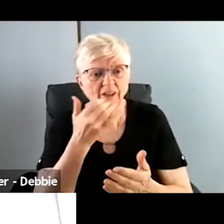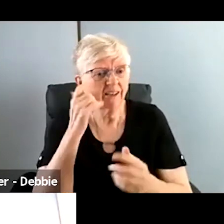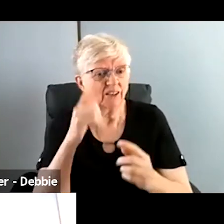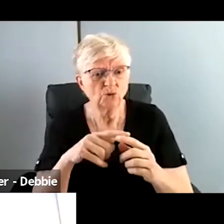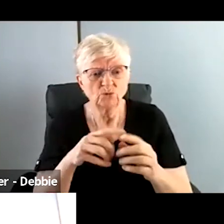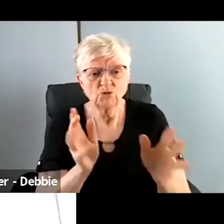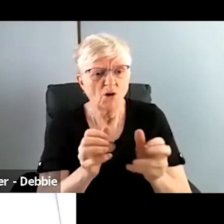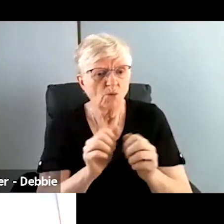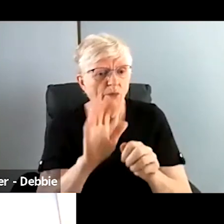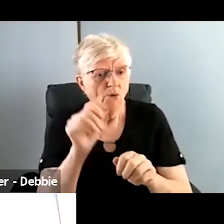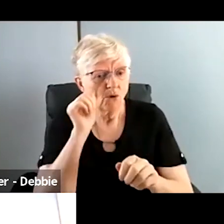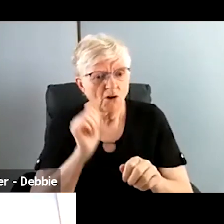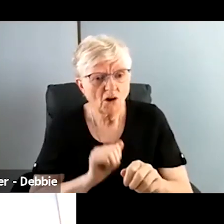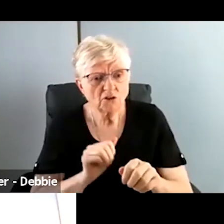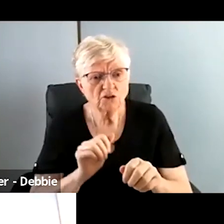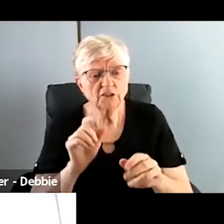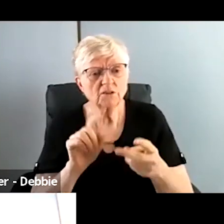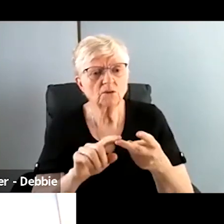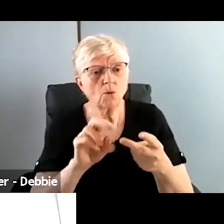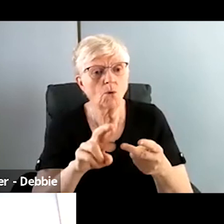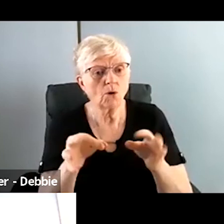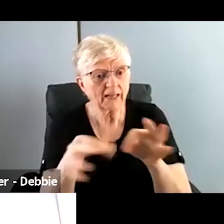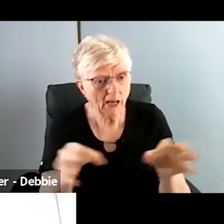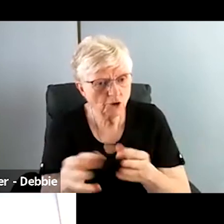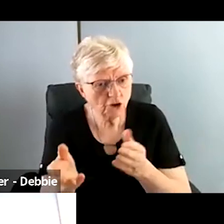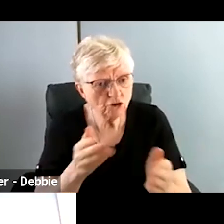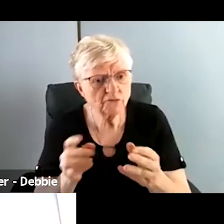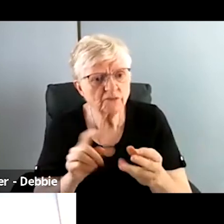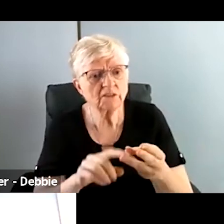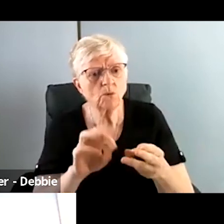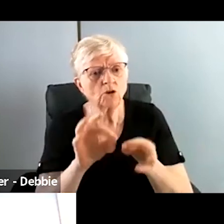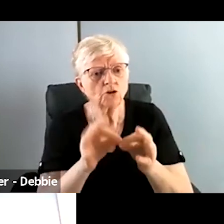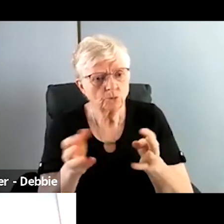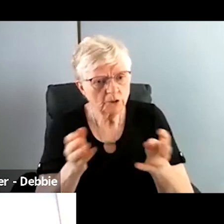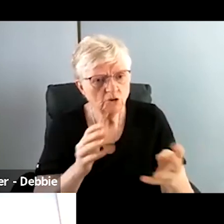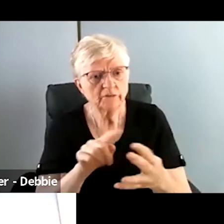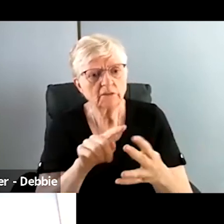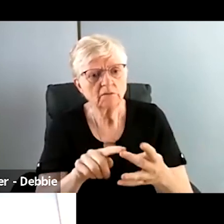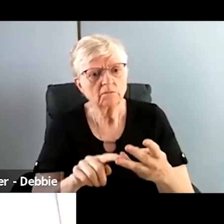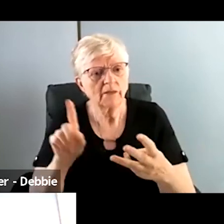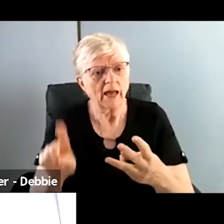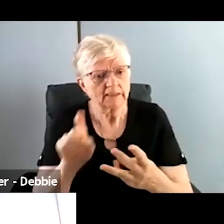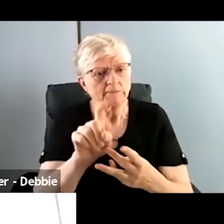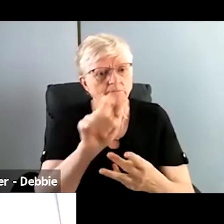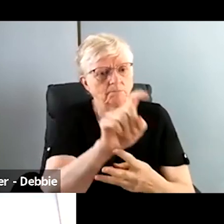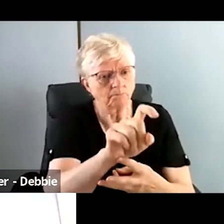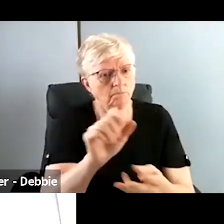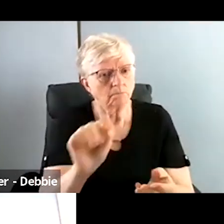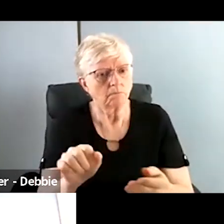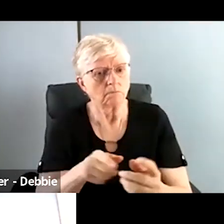A LOT OF THIS, YOU WOULD PROBABLY WANT TO HAVE A DISCUSSION WITH YOUR AUDIOLOGIST OR